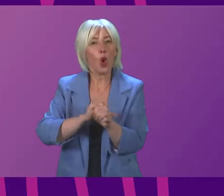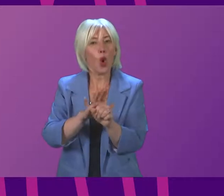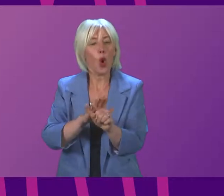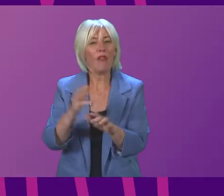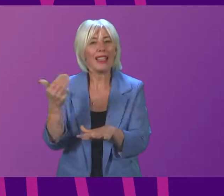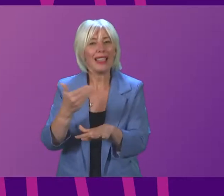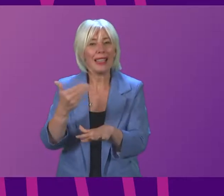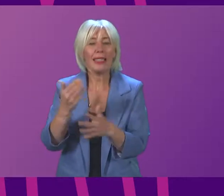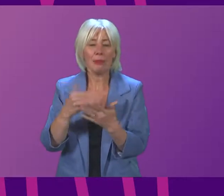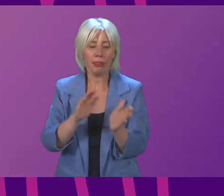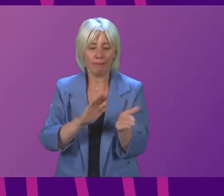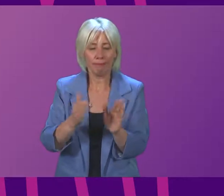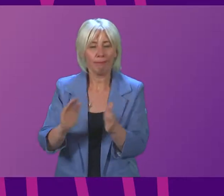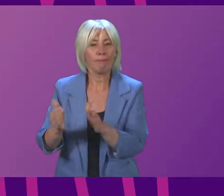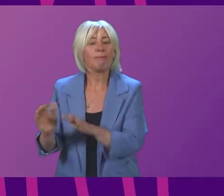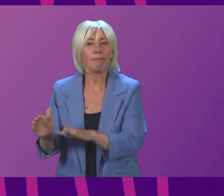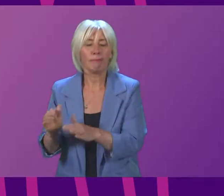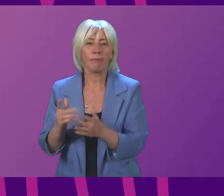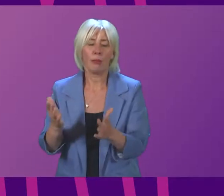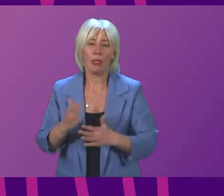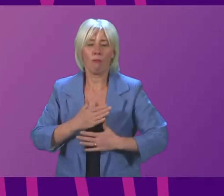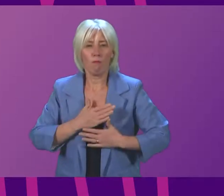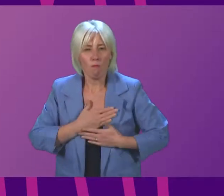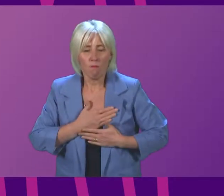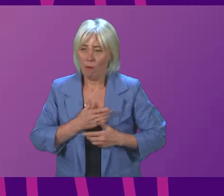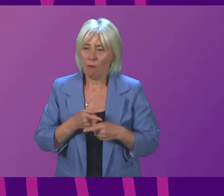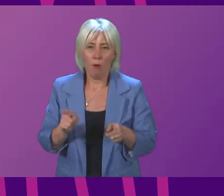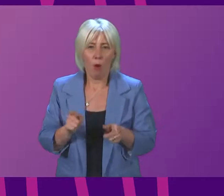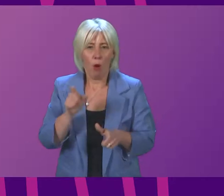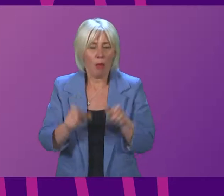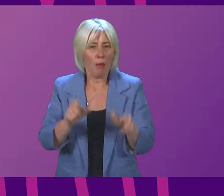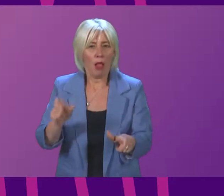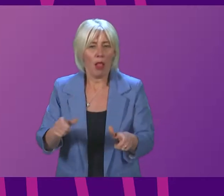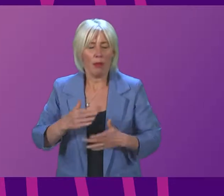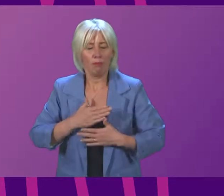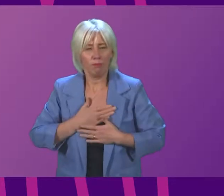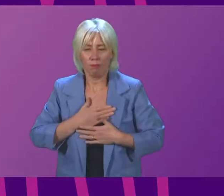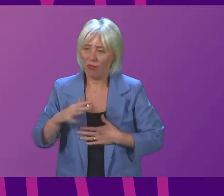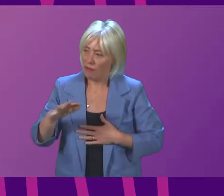loss of life, resulting in heartache for all those who have lost loved ones. We remember all